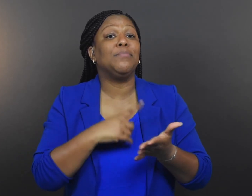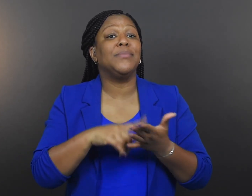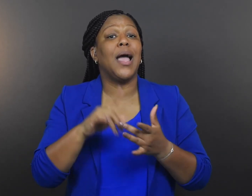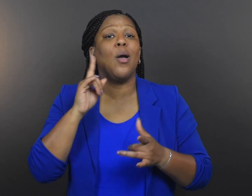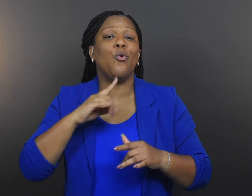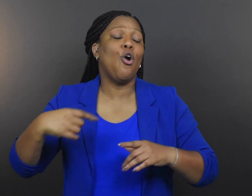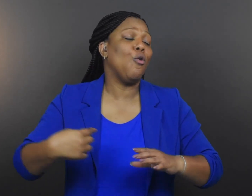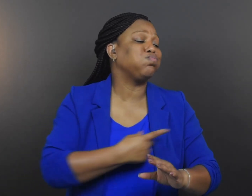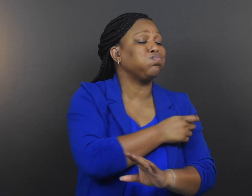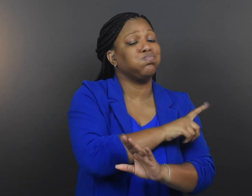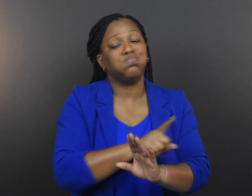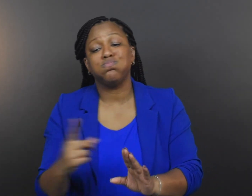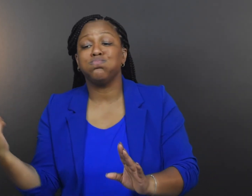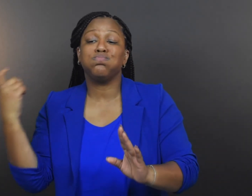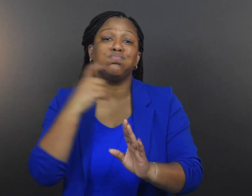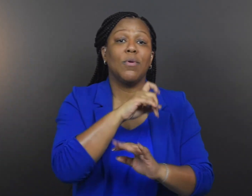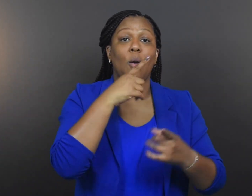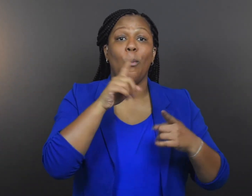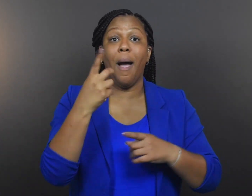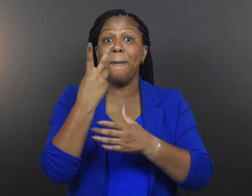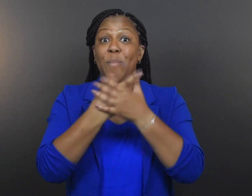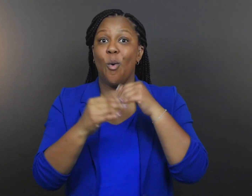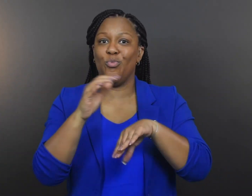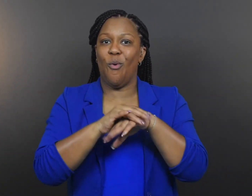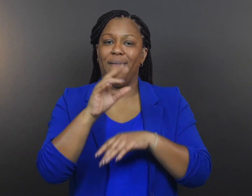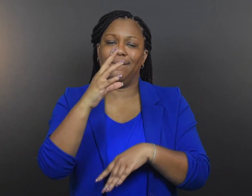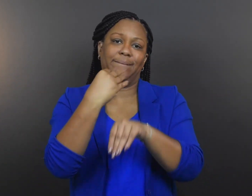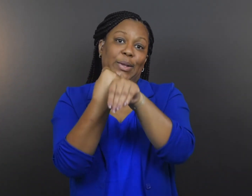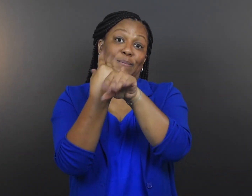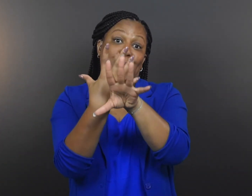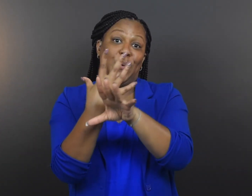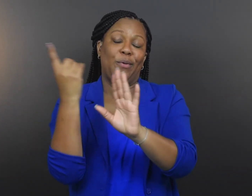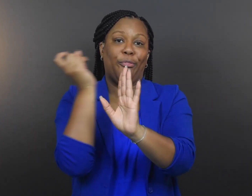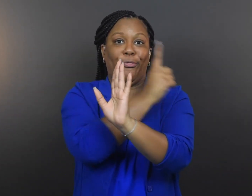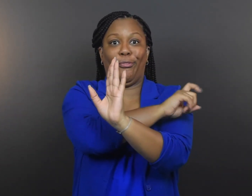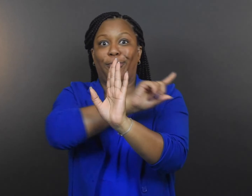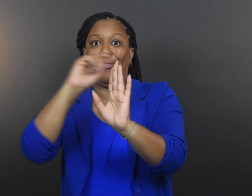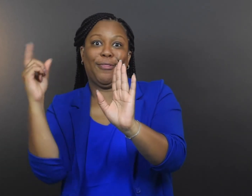and during telepathology meetings, the children sometimes wander onto her video calls.